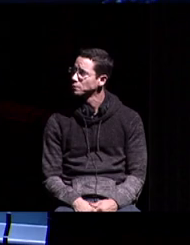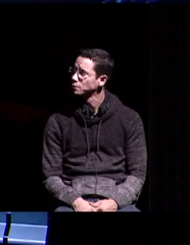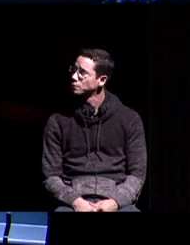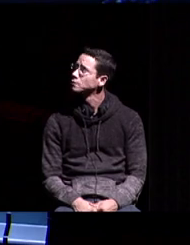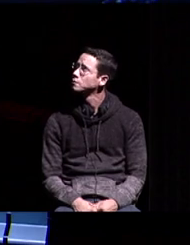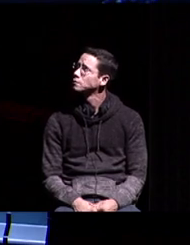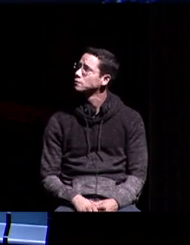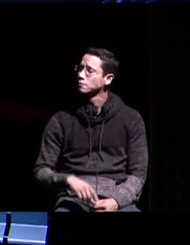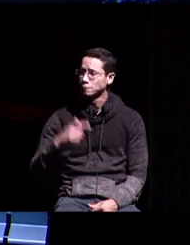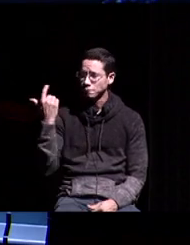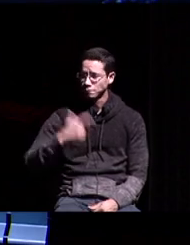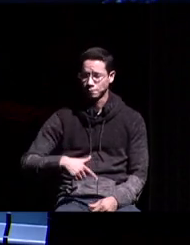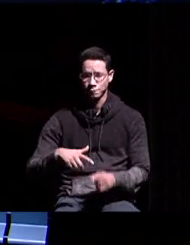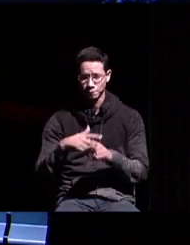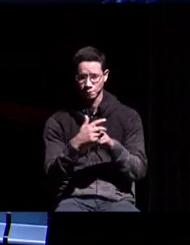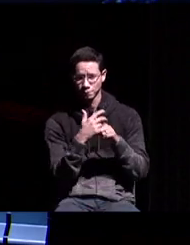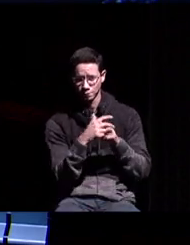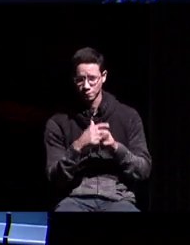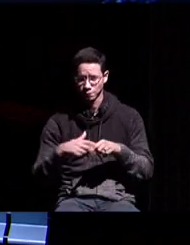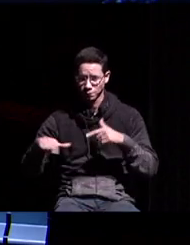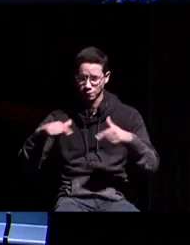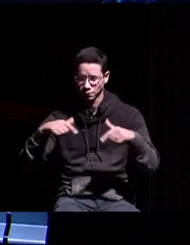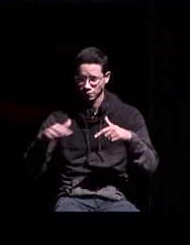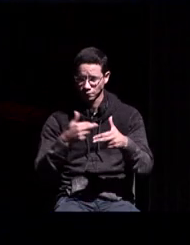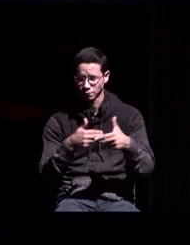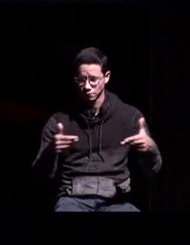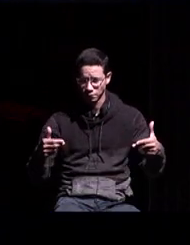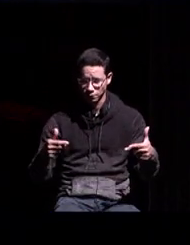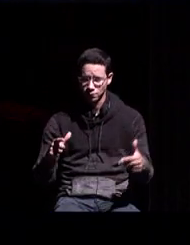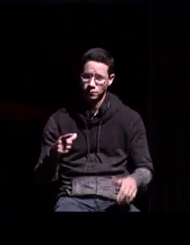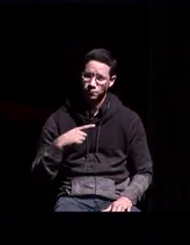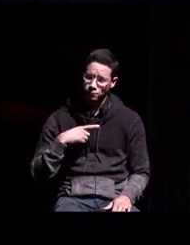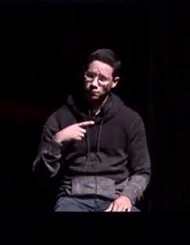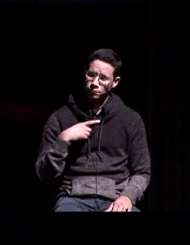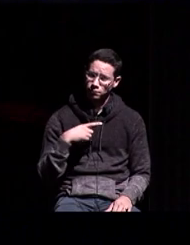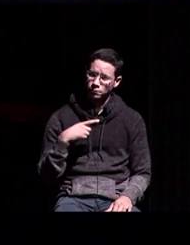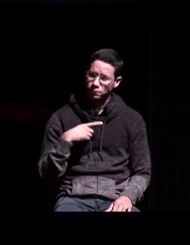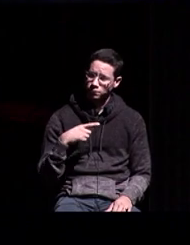or labor anti-reform